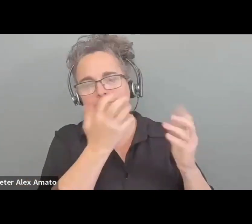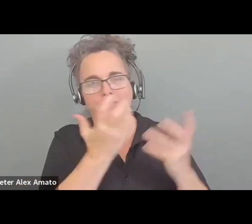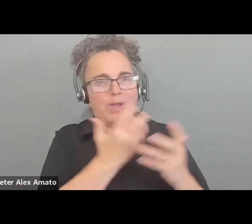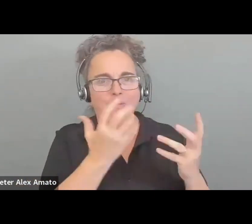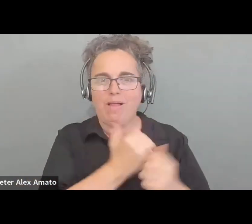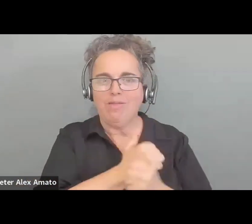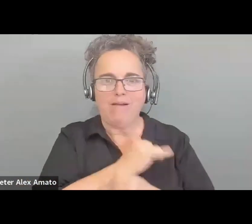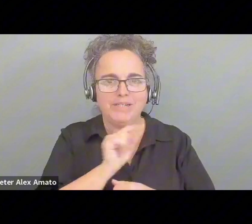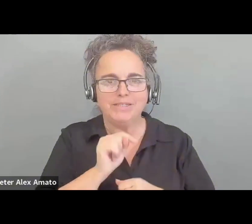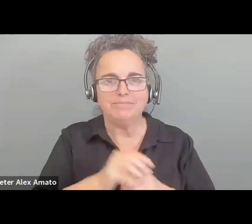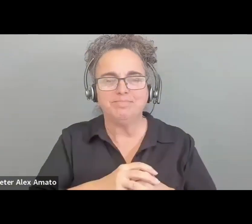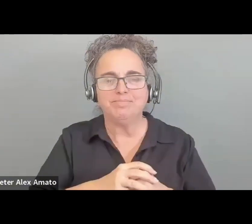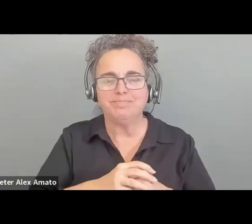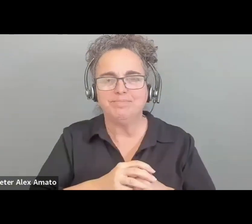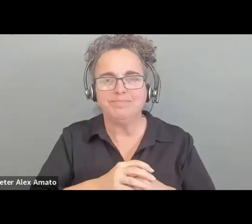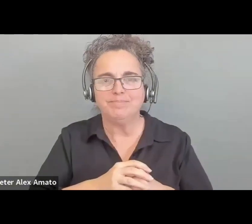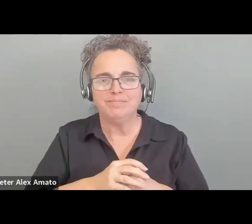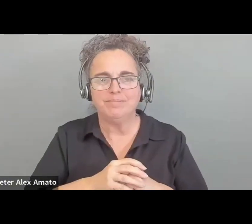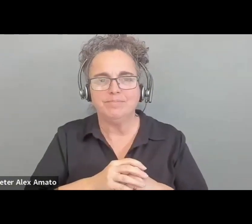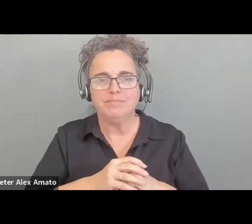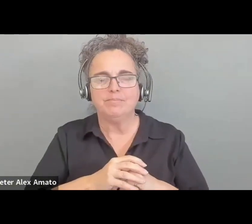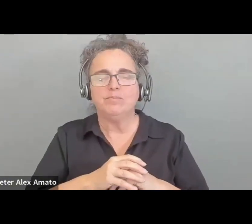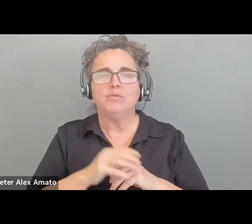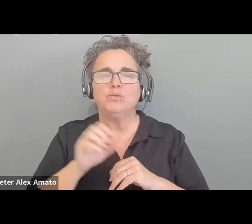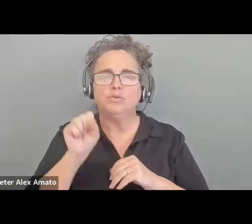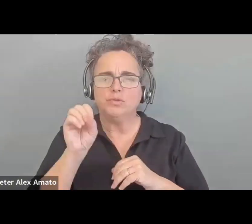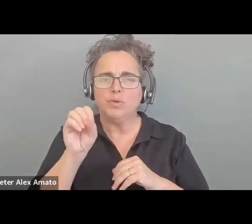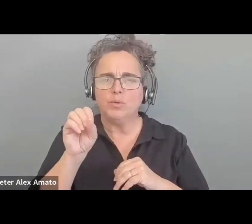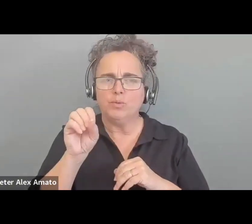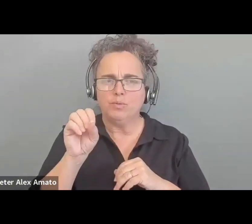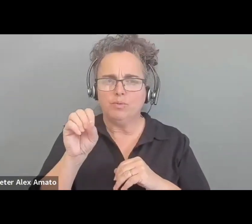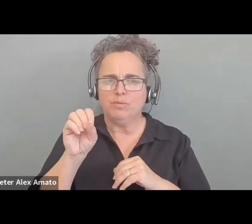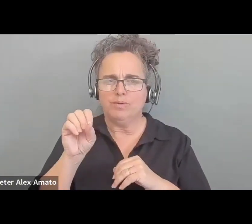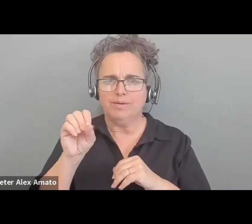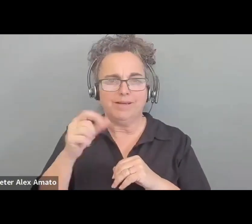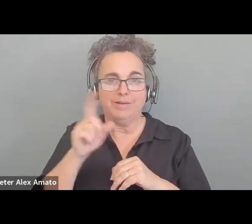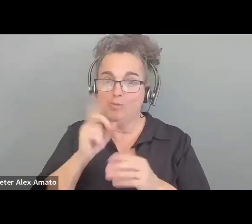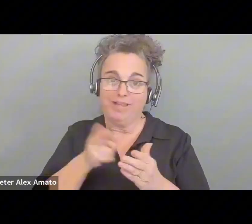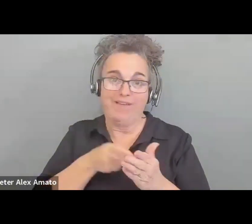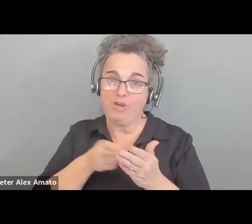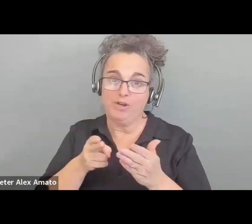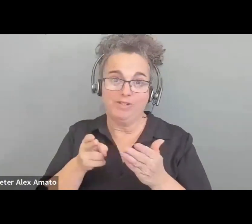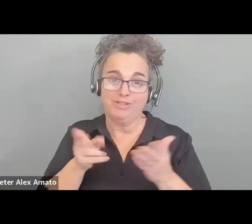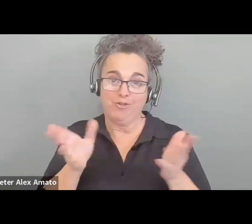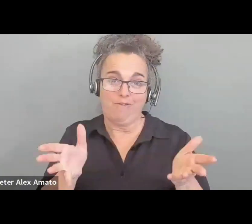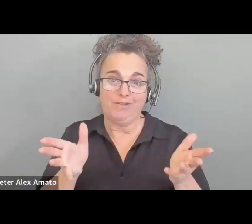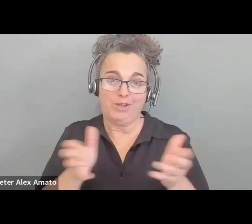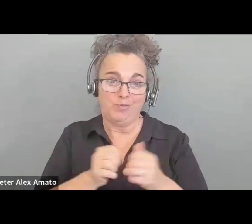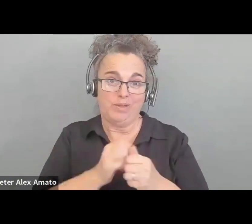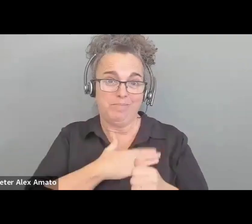And so I, I would say that, and I'm having this honest conversation with our kids at the moment.